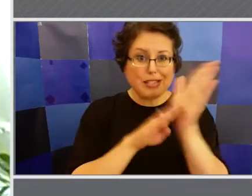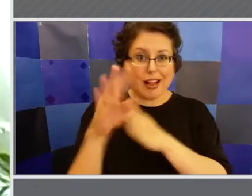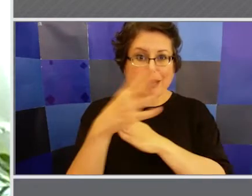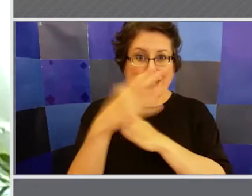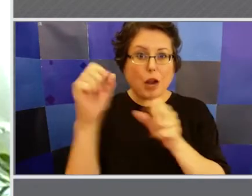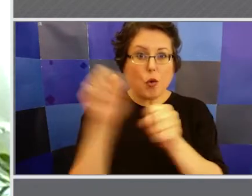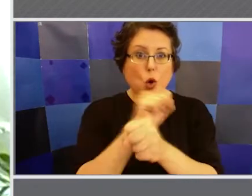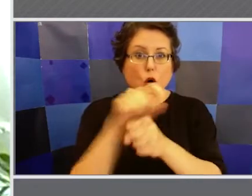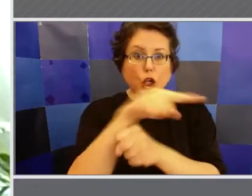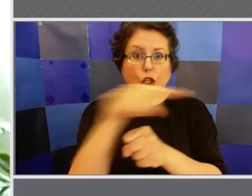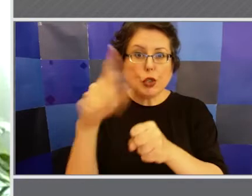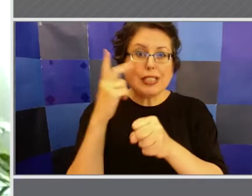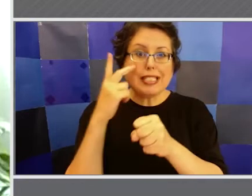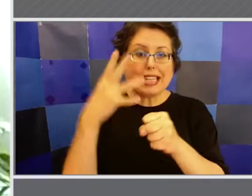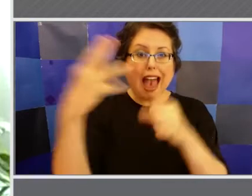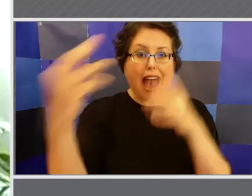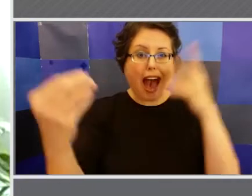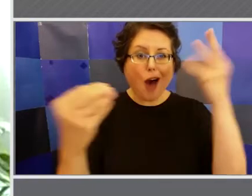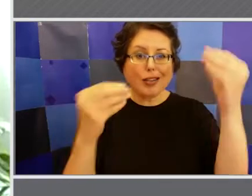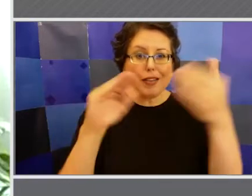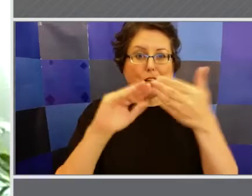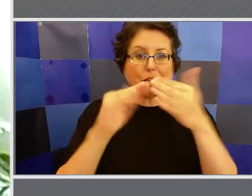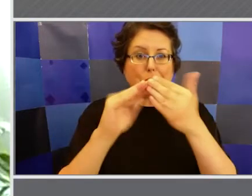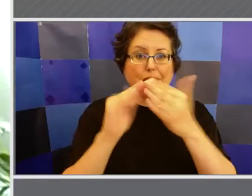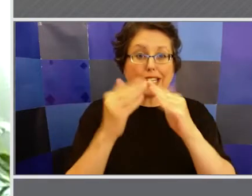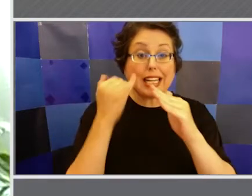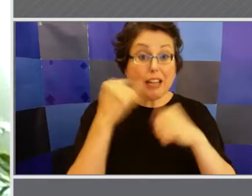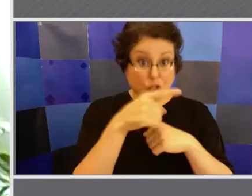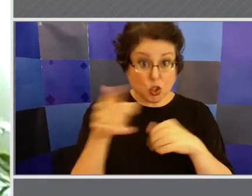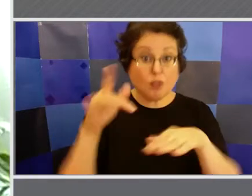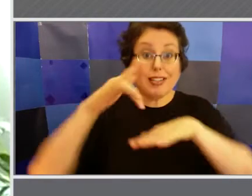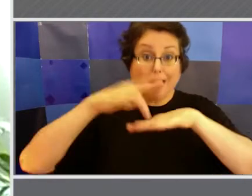If you've been to our meetings before maybe to an in person meeting I missed them a lot.